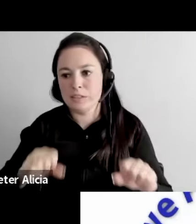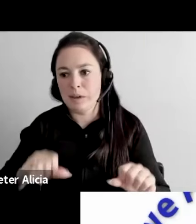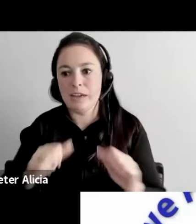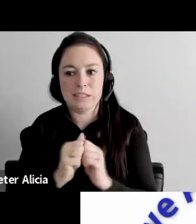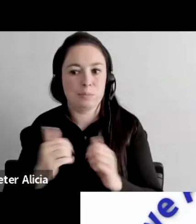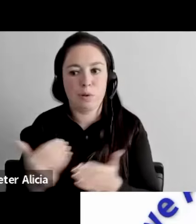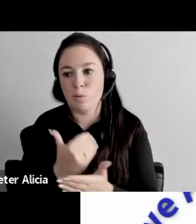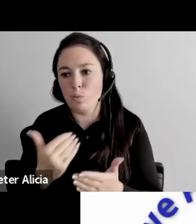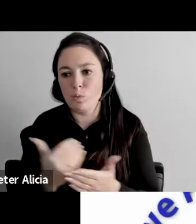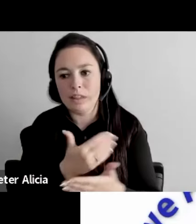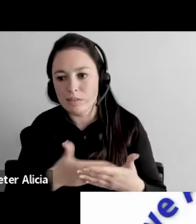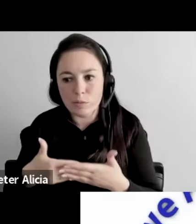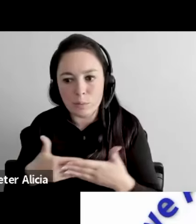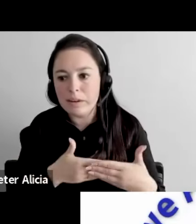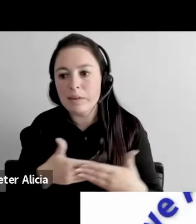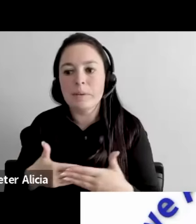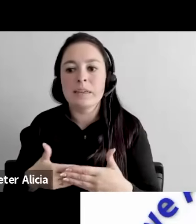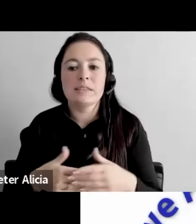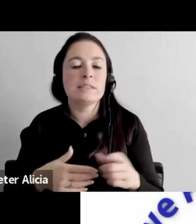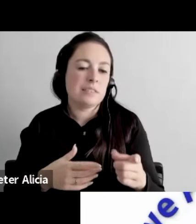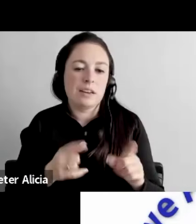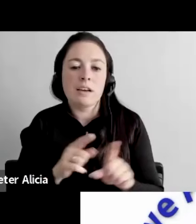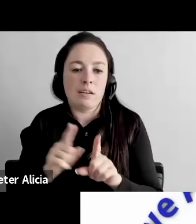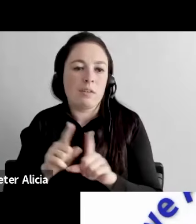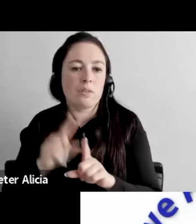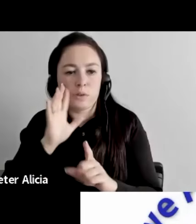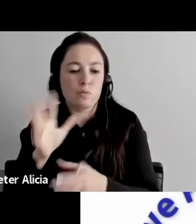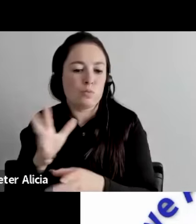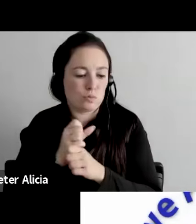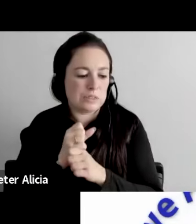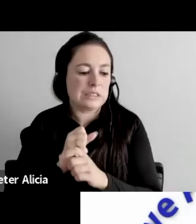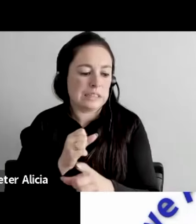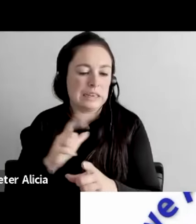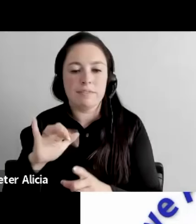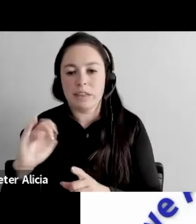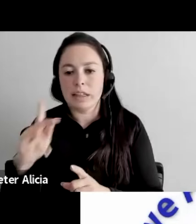As I said, you'll be receiving a link to the recording